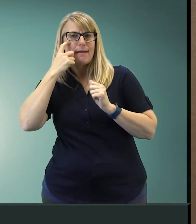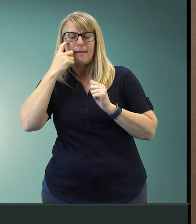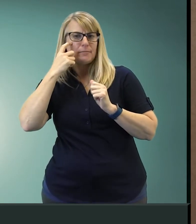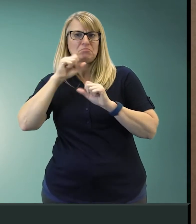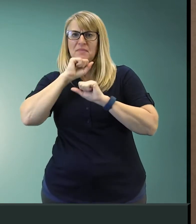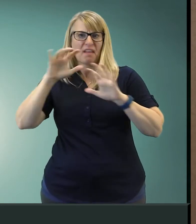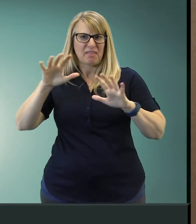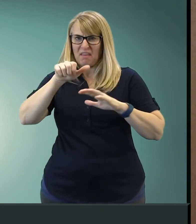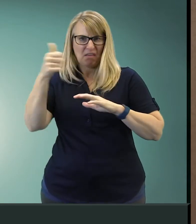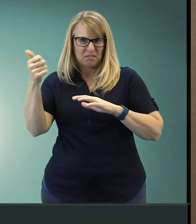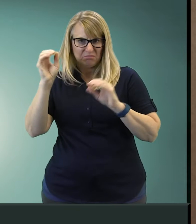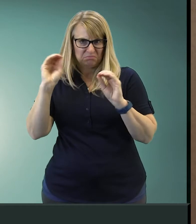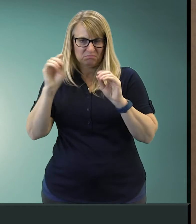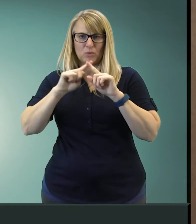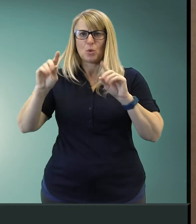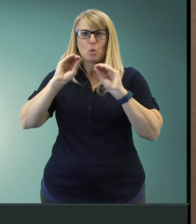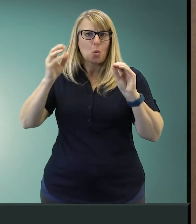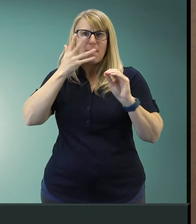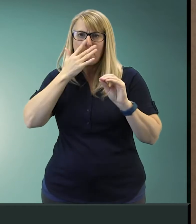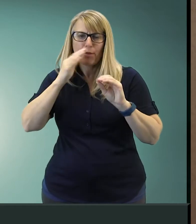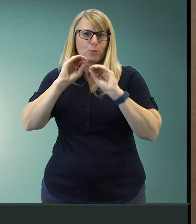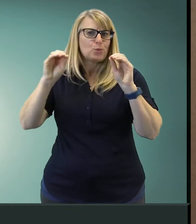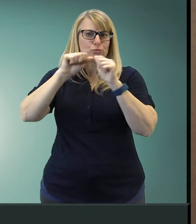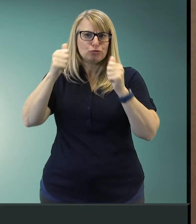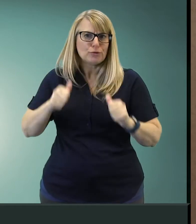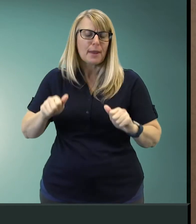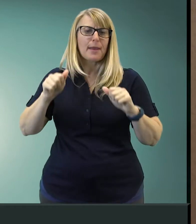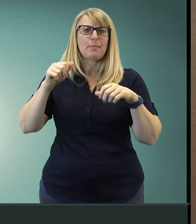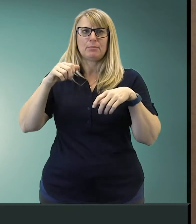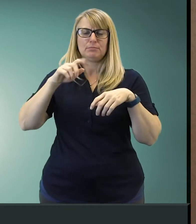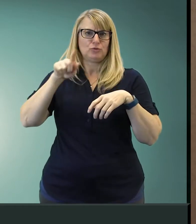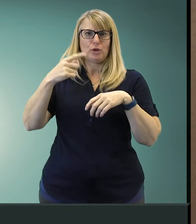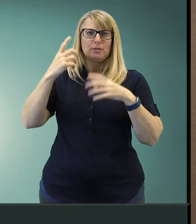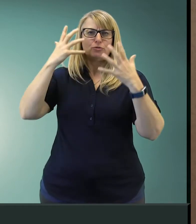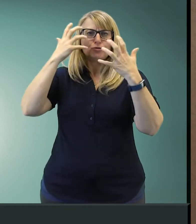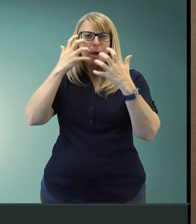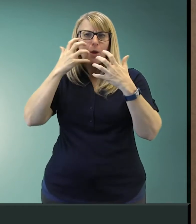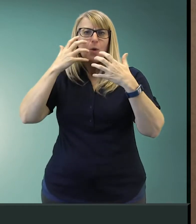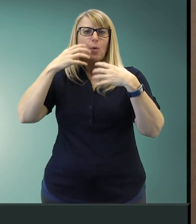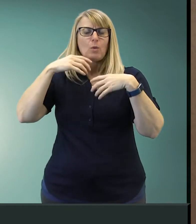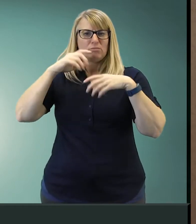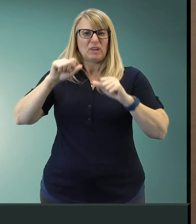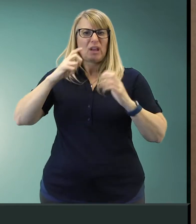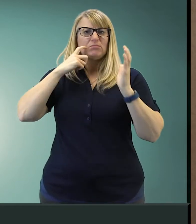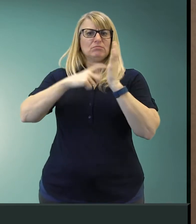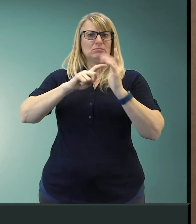I can't see anything else, no colors, no shapes, only shadows. I can tell the difference